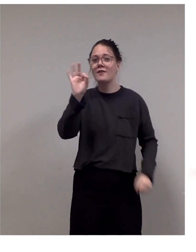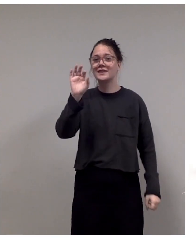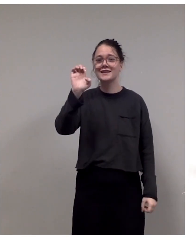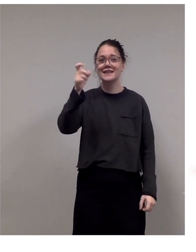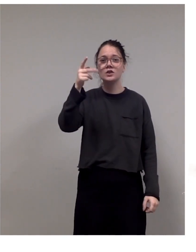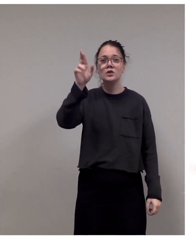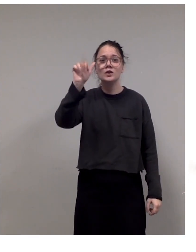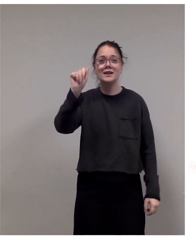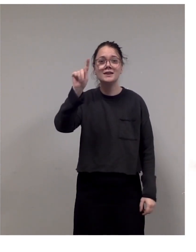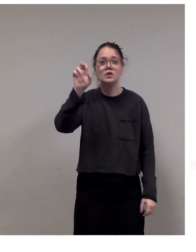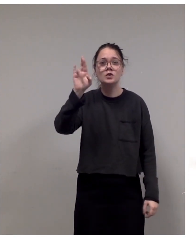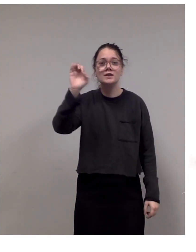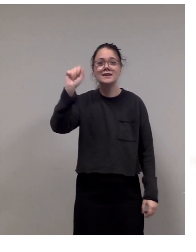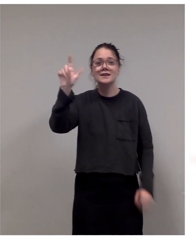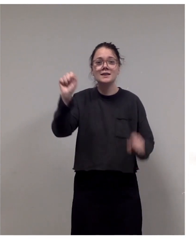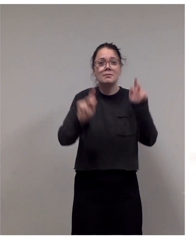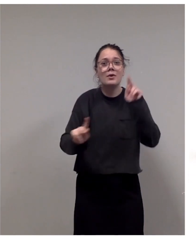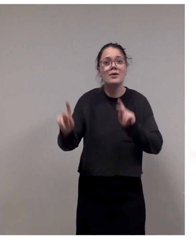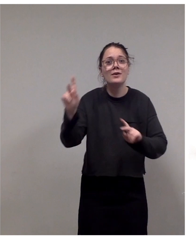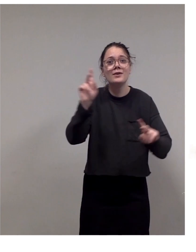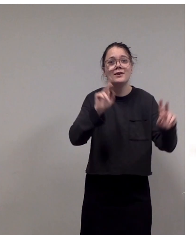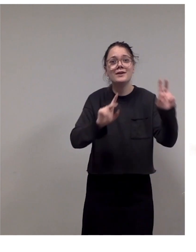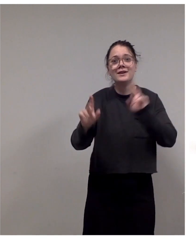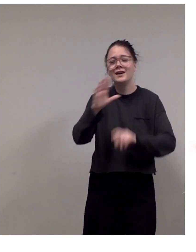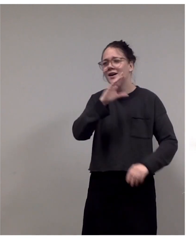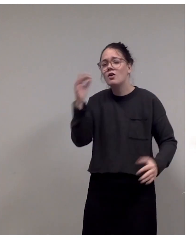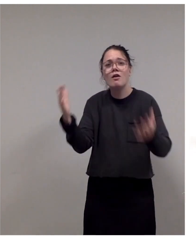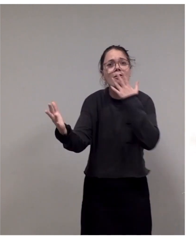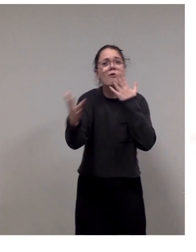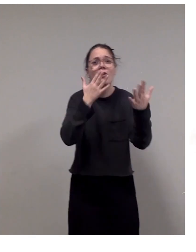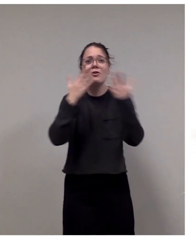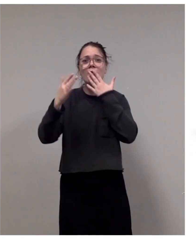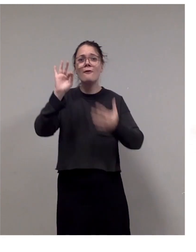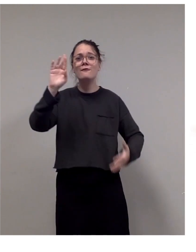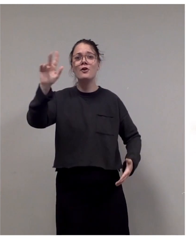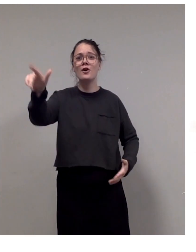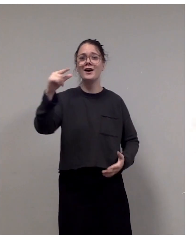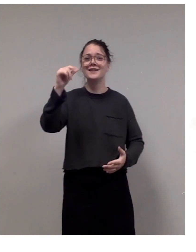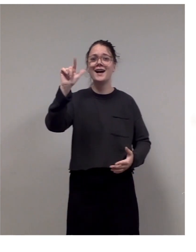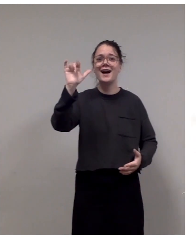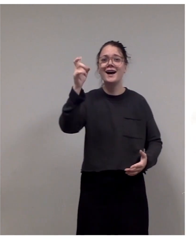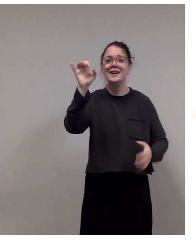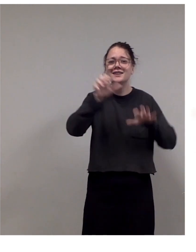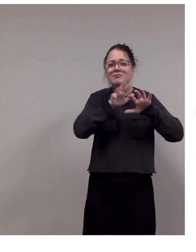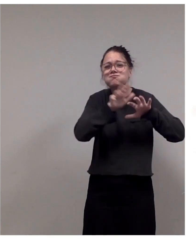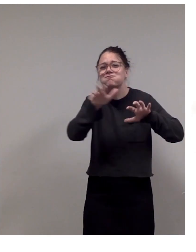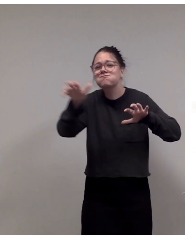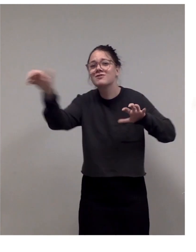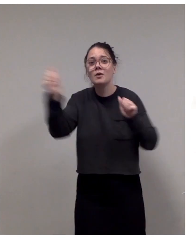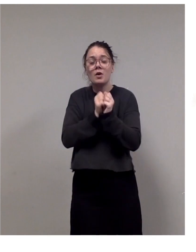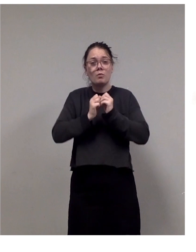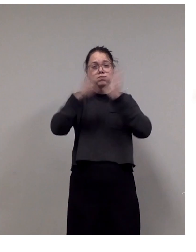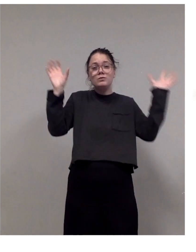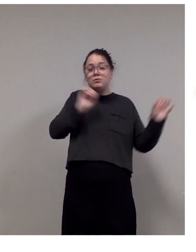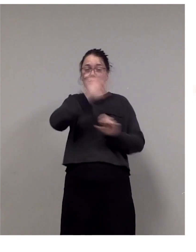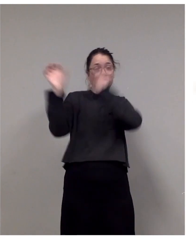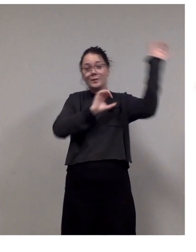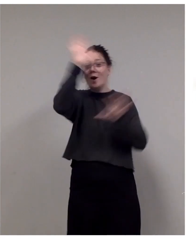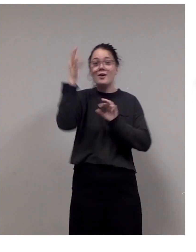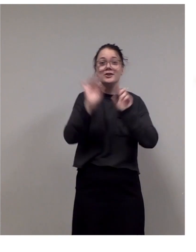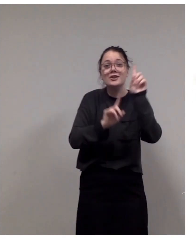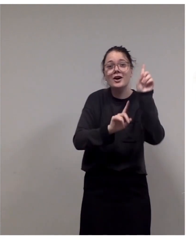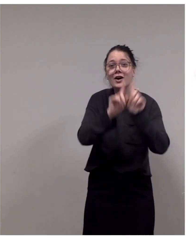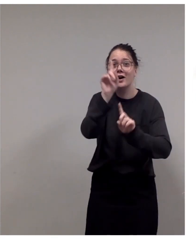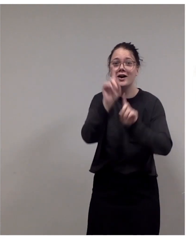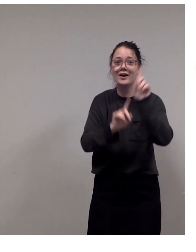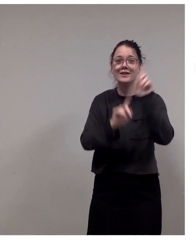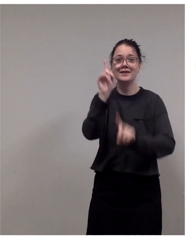colourful galaxies, a confetti of shooting stars, and lush planets.